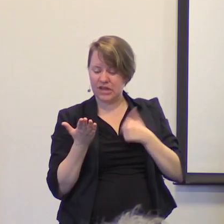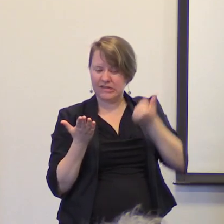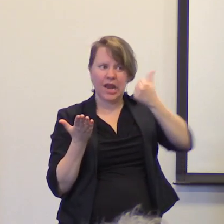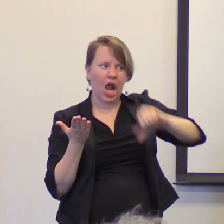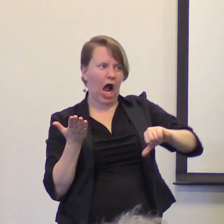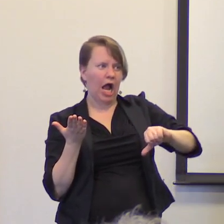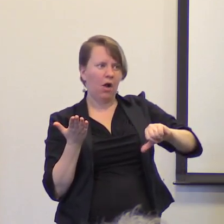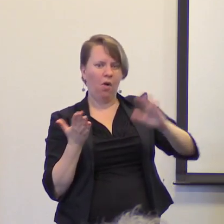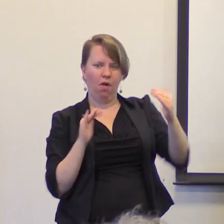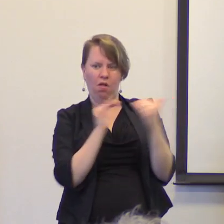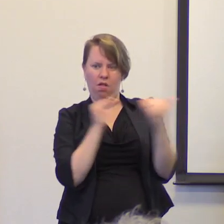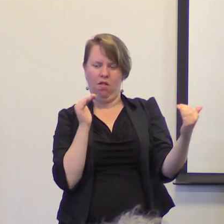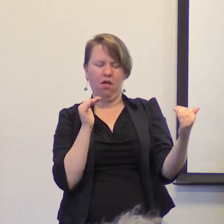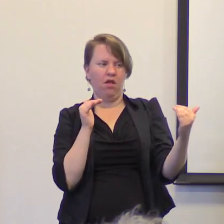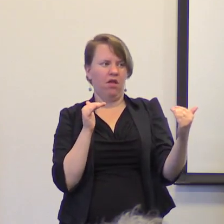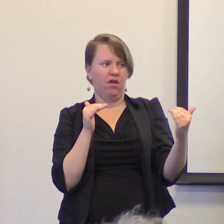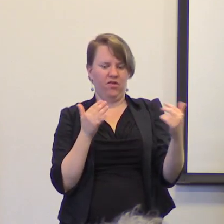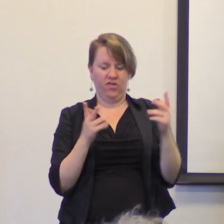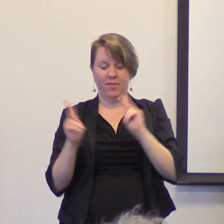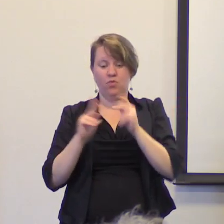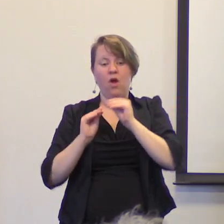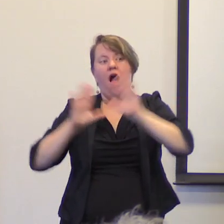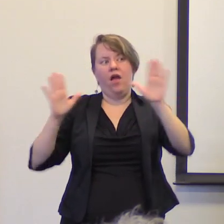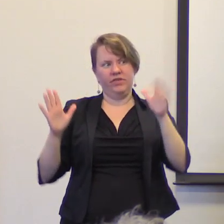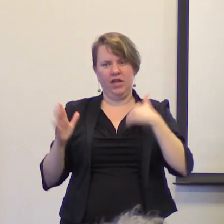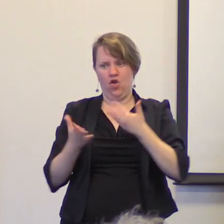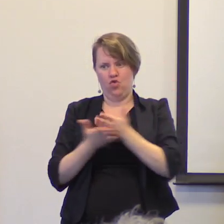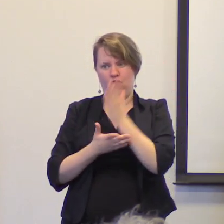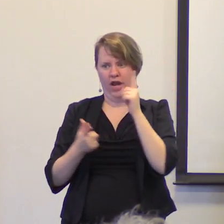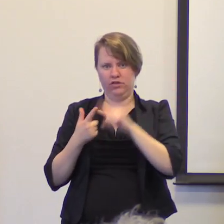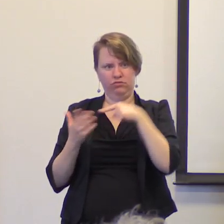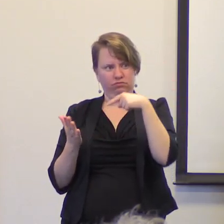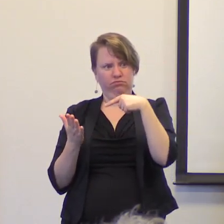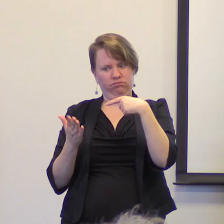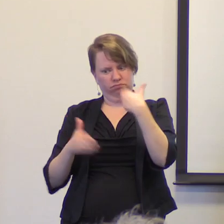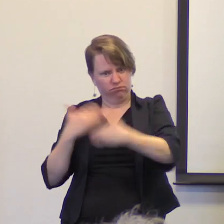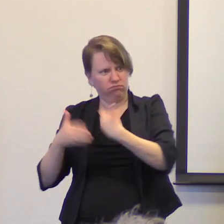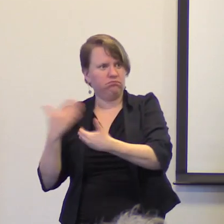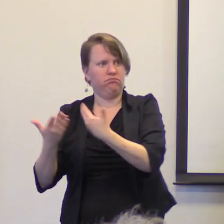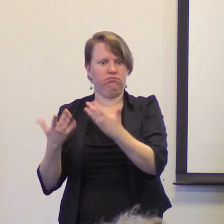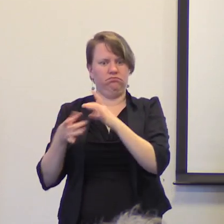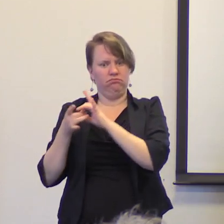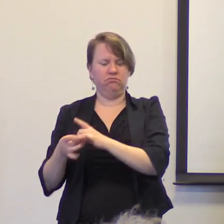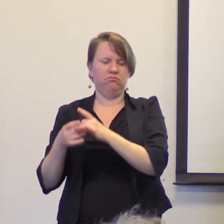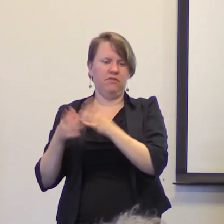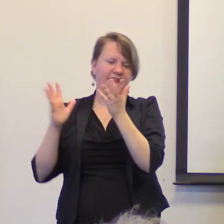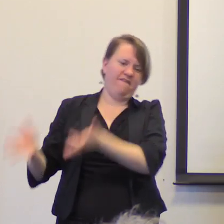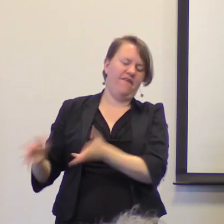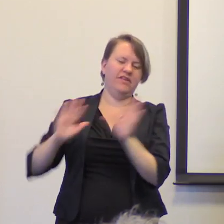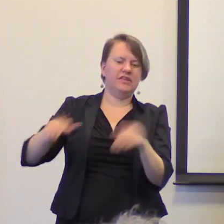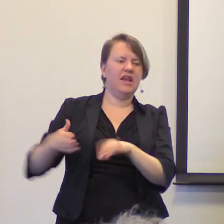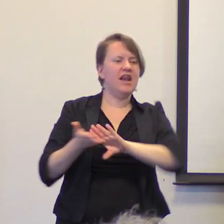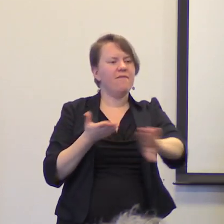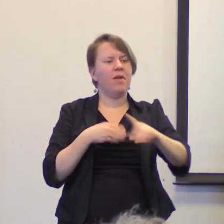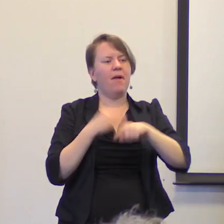the people who obviously had a right to due process, and they've left them out. They've also left out ... They said "never mind" about the religious exception.